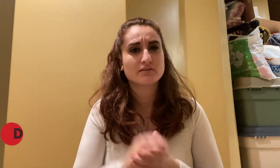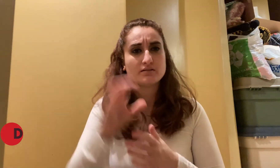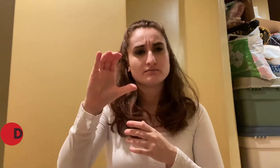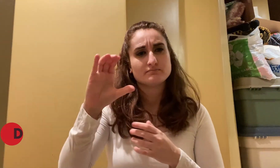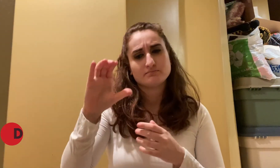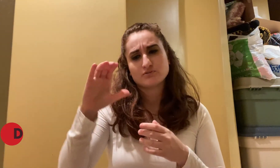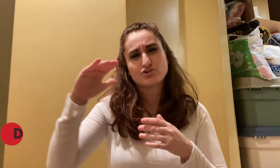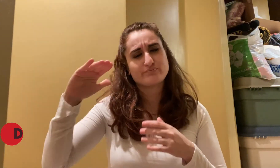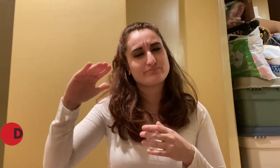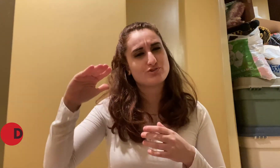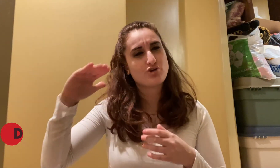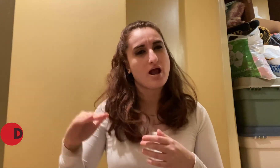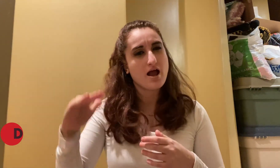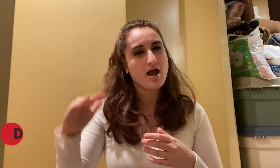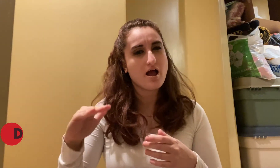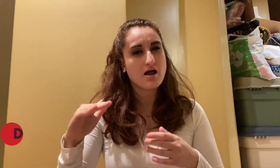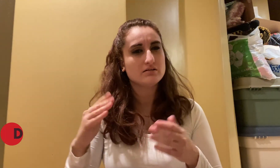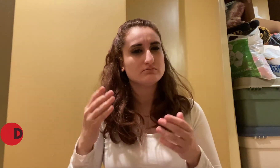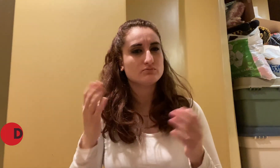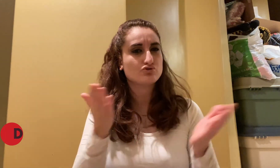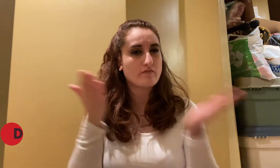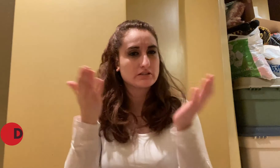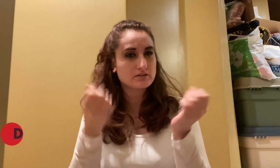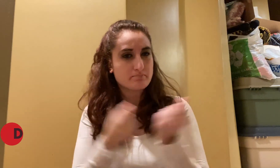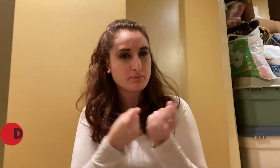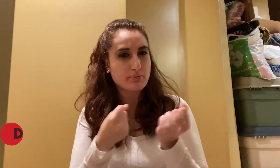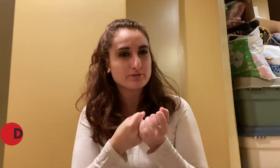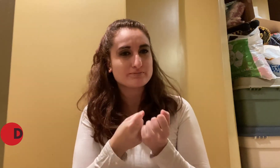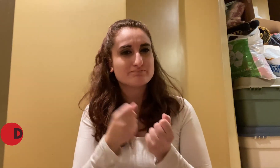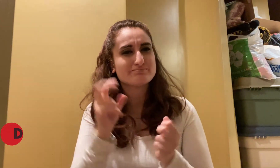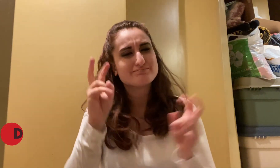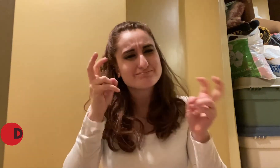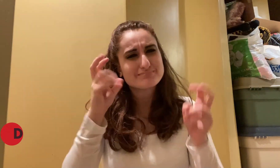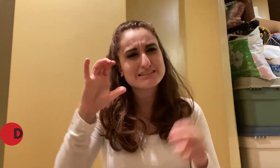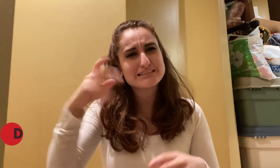child support services (CPS) similar to America